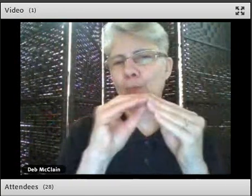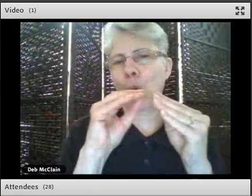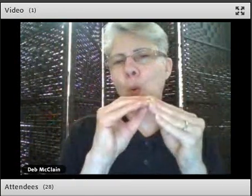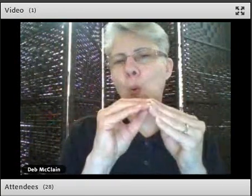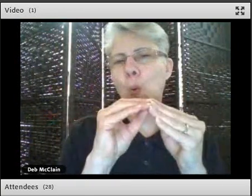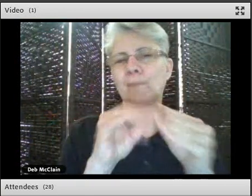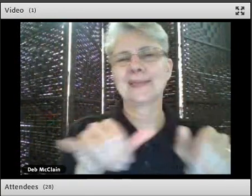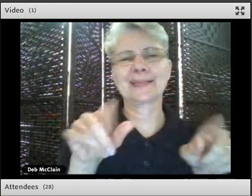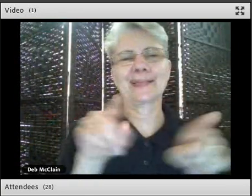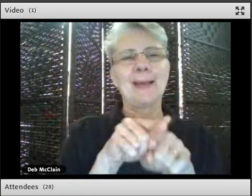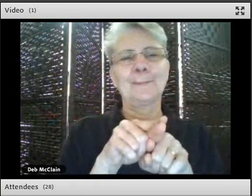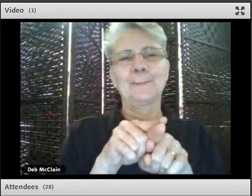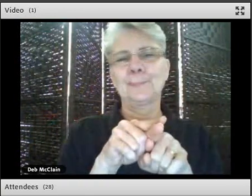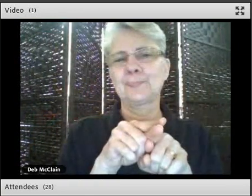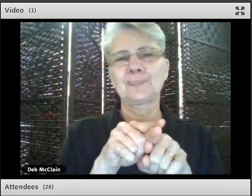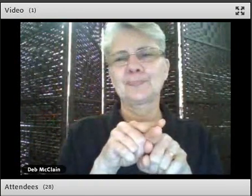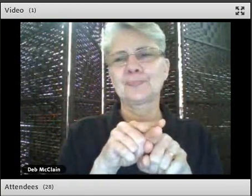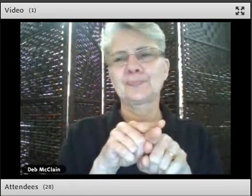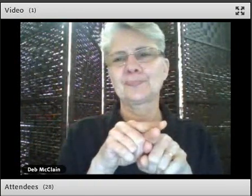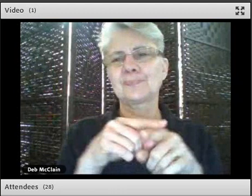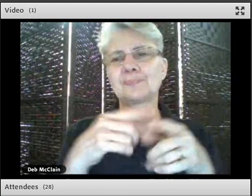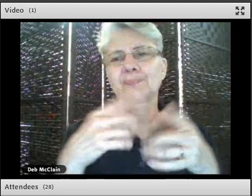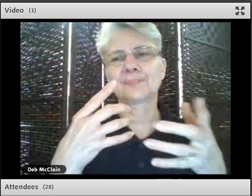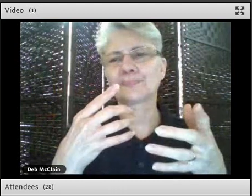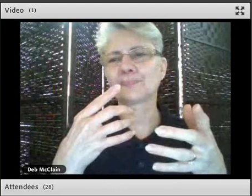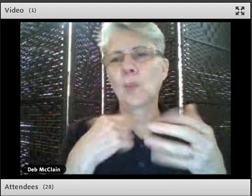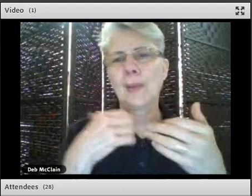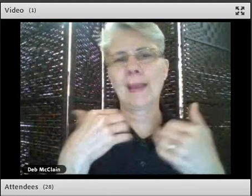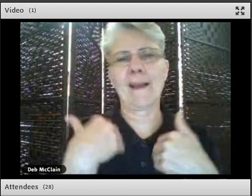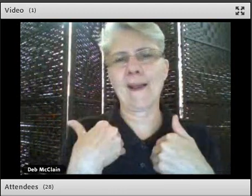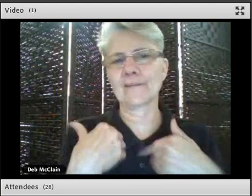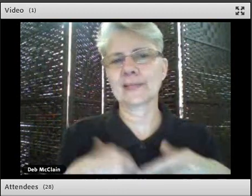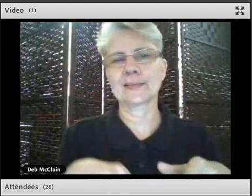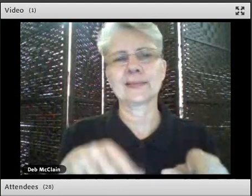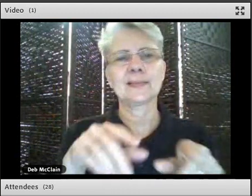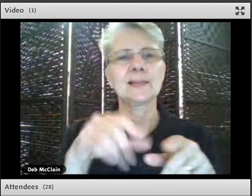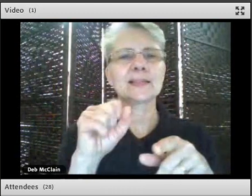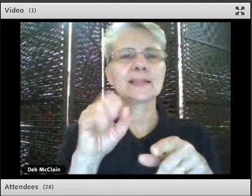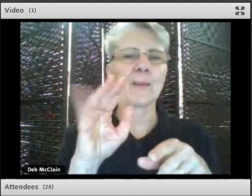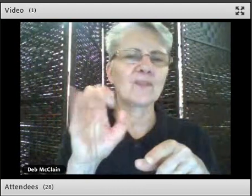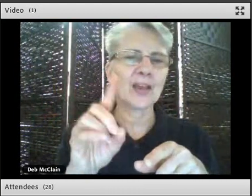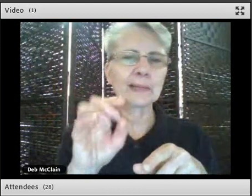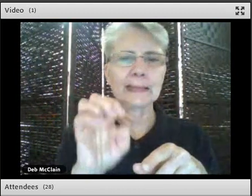Again, they're only used on access points for agents associated with the resource.